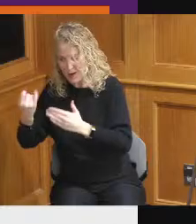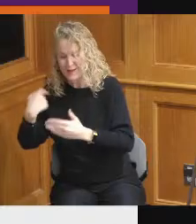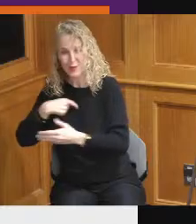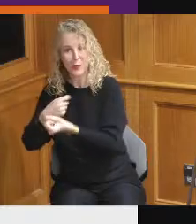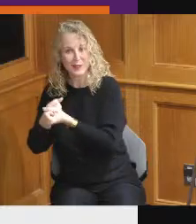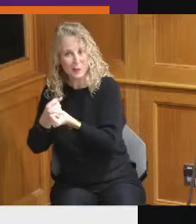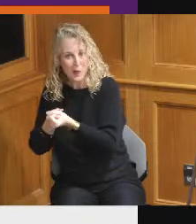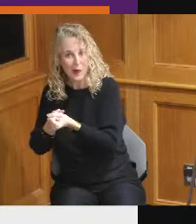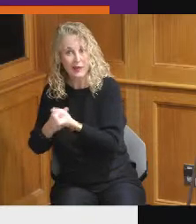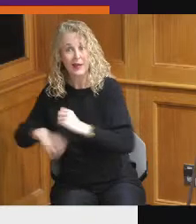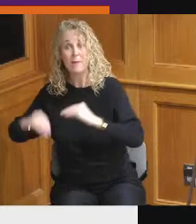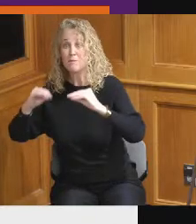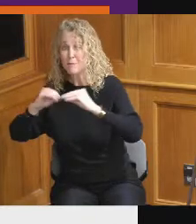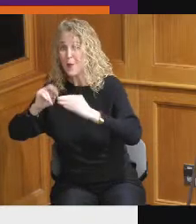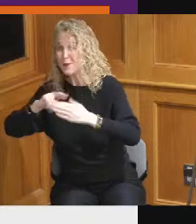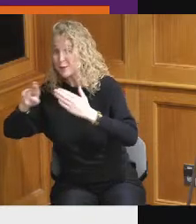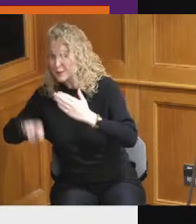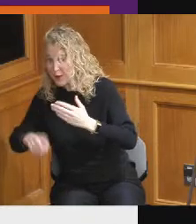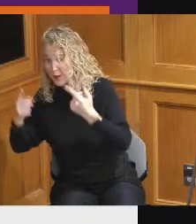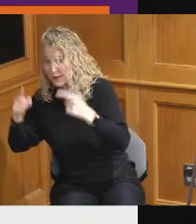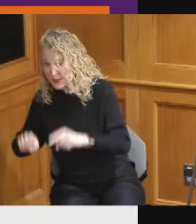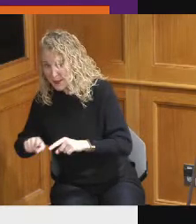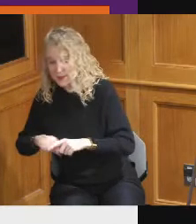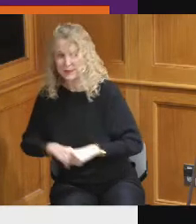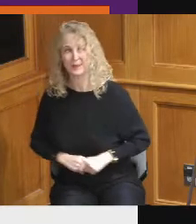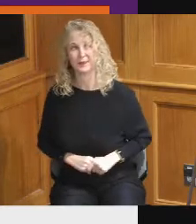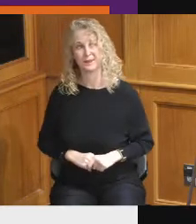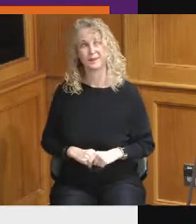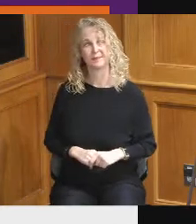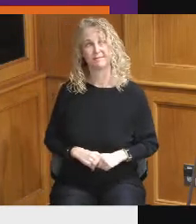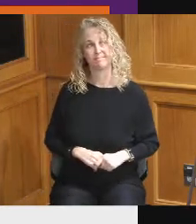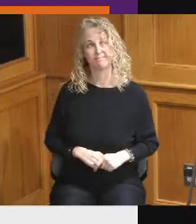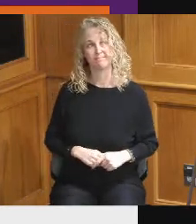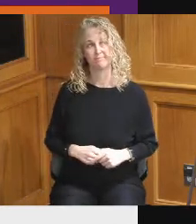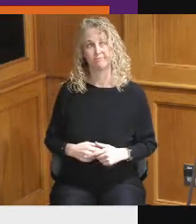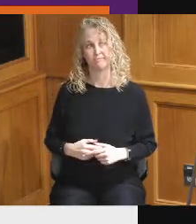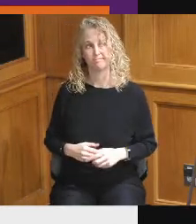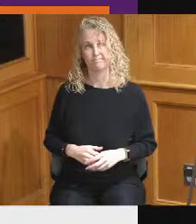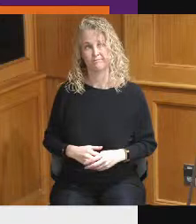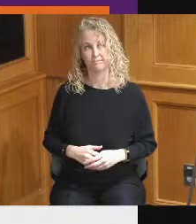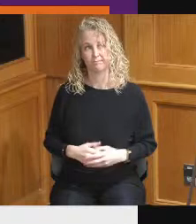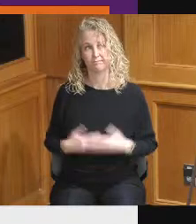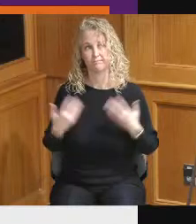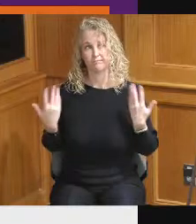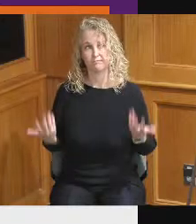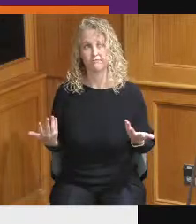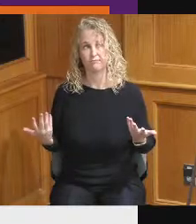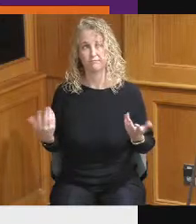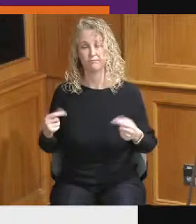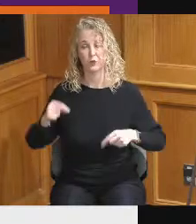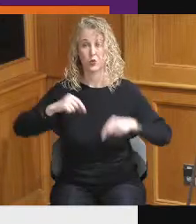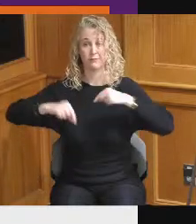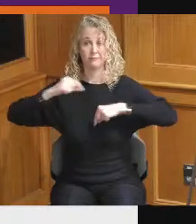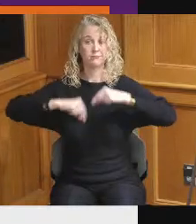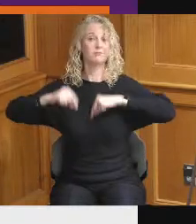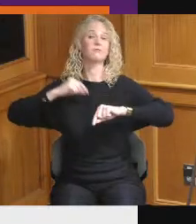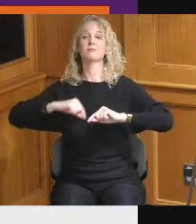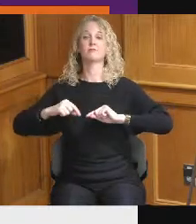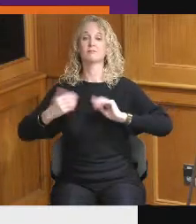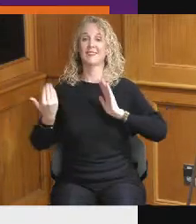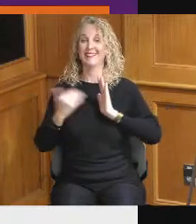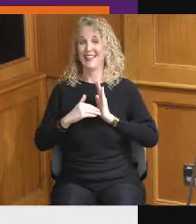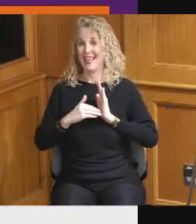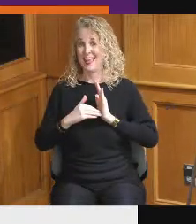results the going back to what we said against the strategy I'm just going to quickly T run through